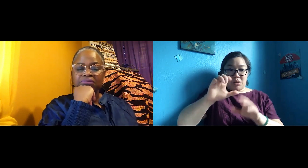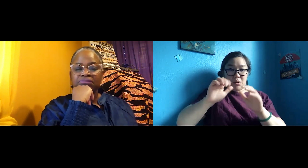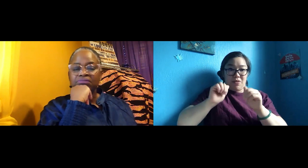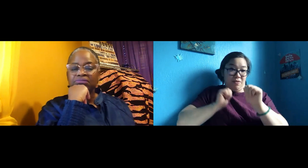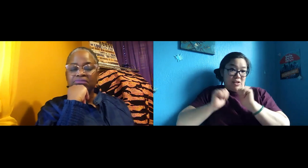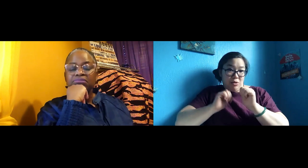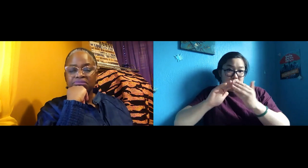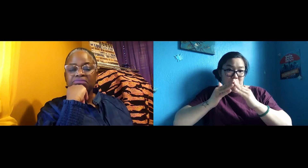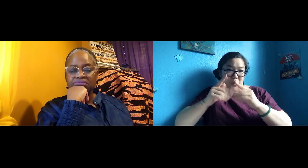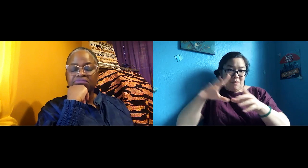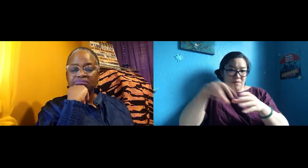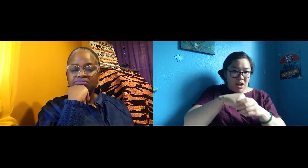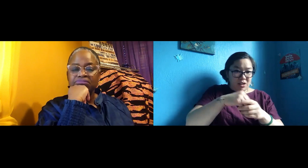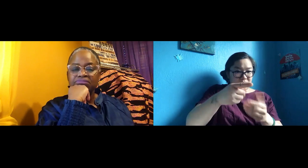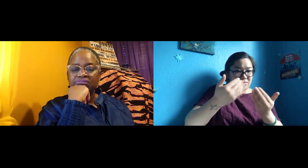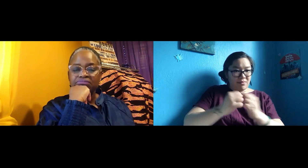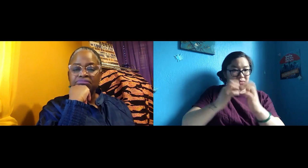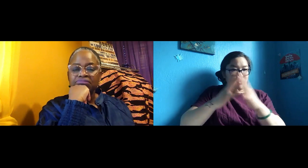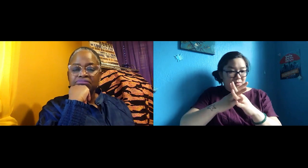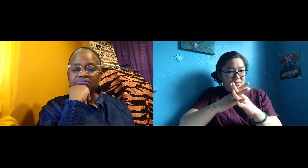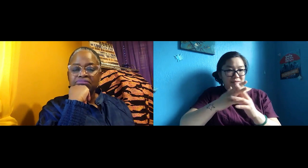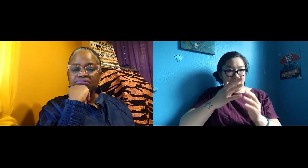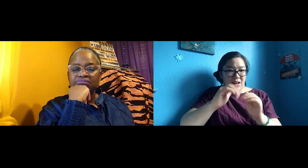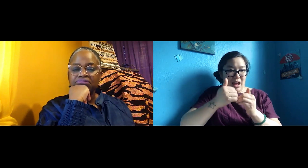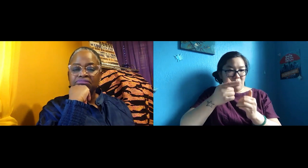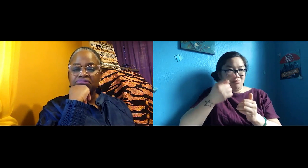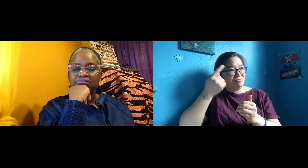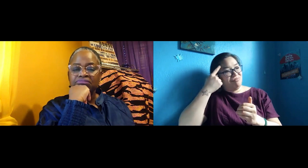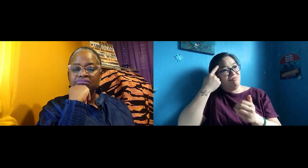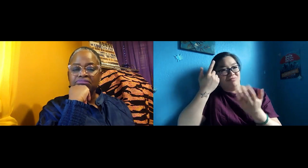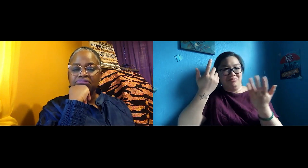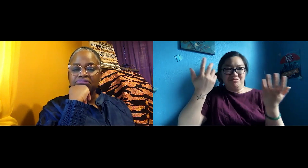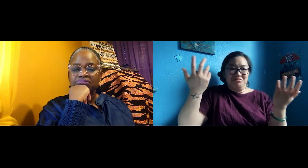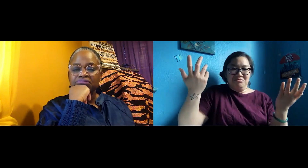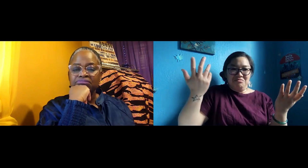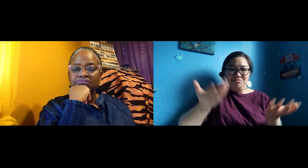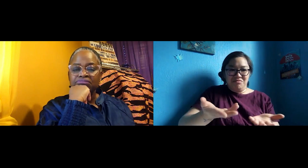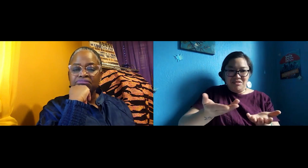for the Deaf BIPOC theater community to get involved, so you brought folks together,